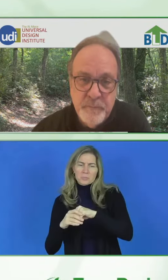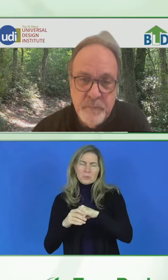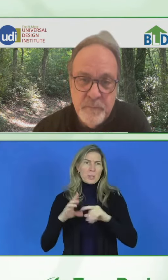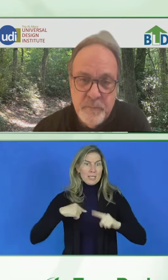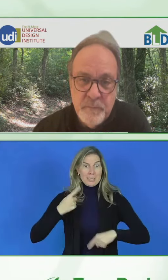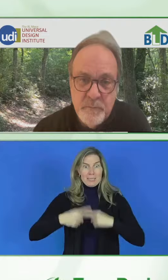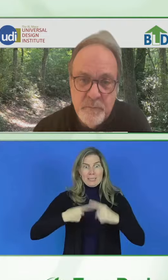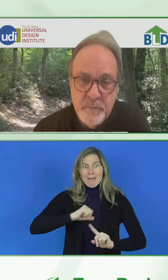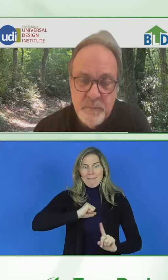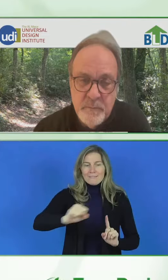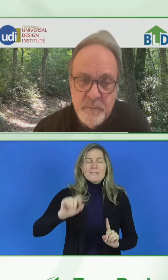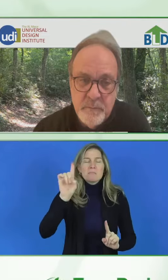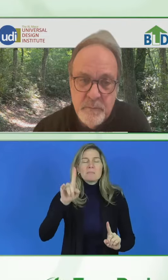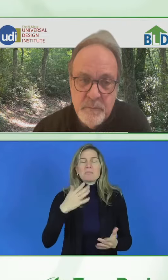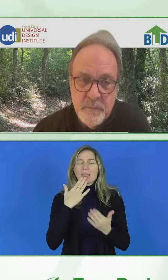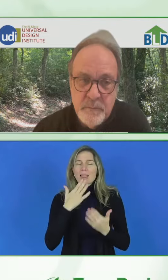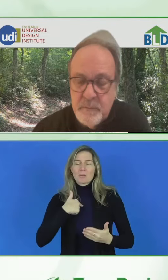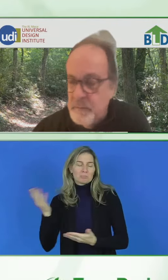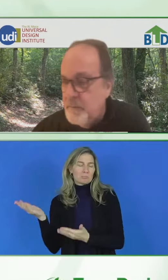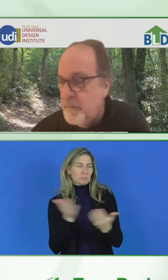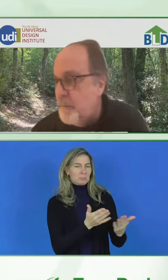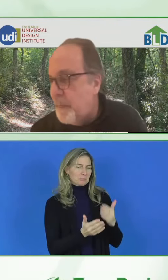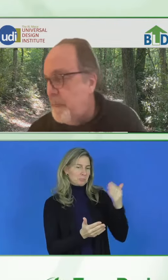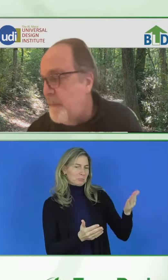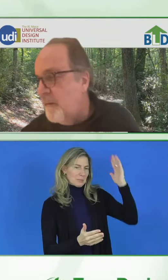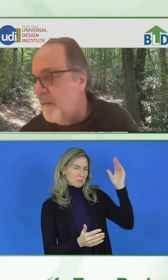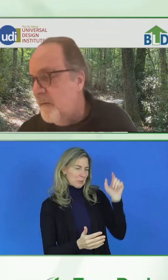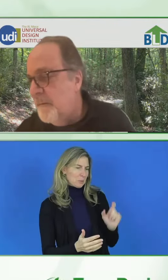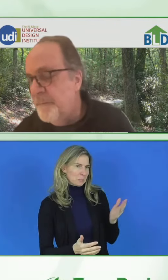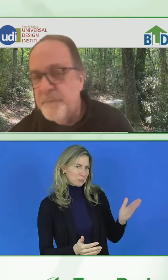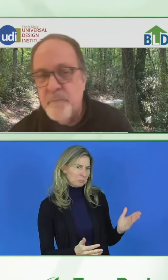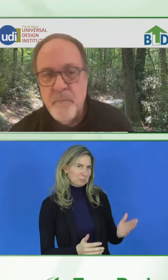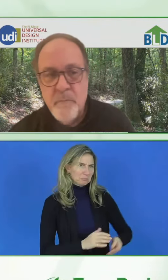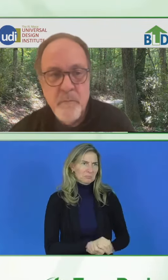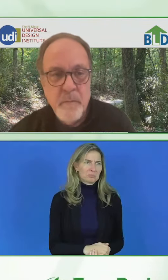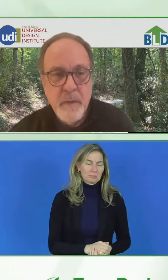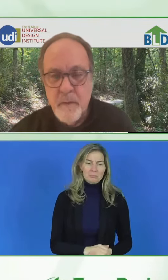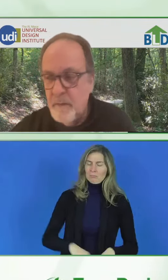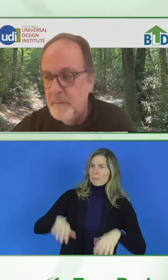Thank you very much, Richard. Impressive the amount of technologies you went through in only 10 minutes!